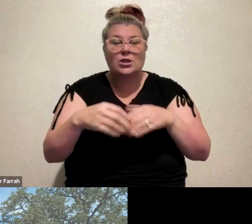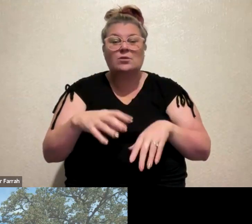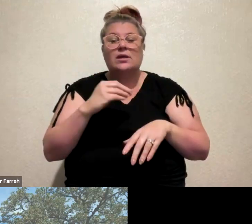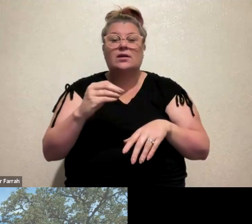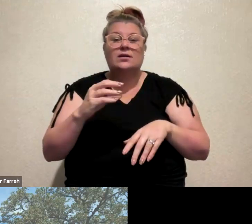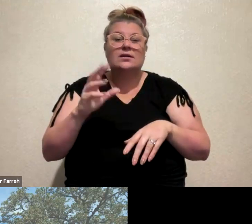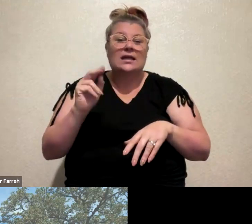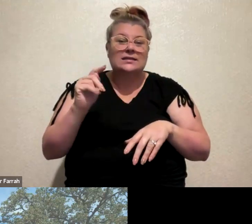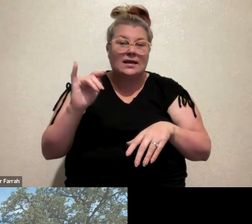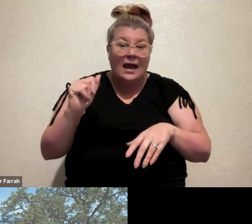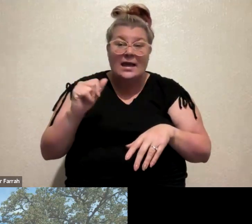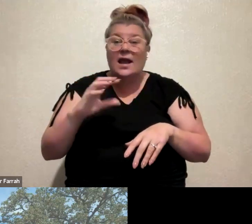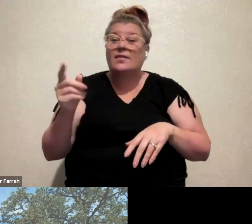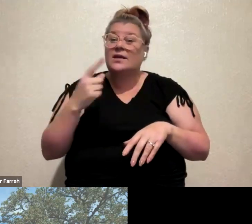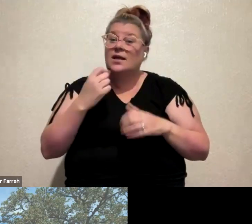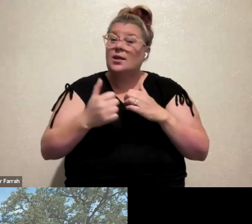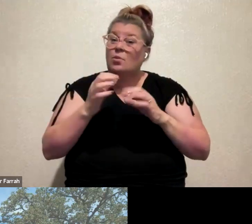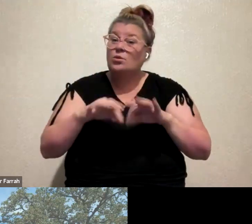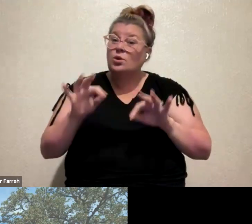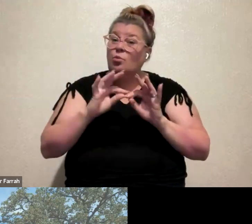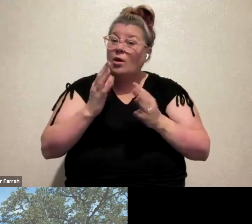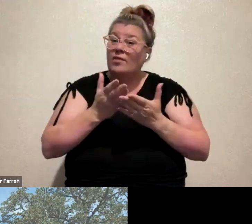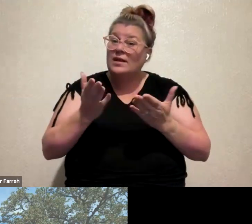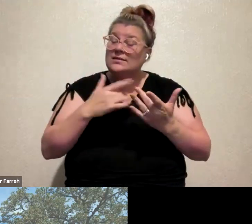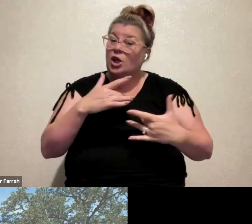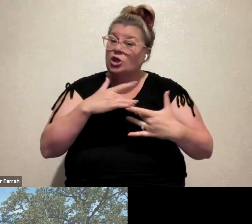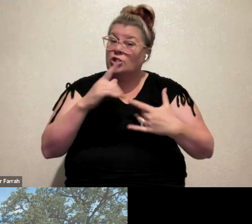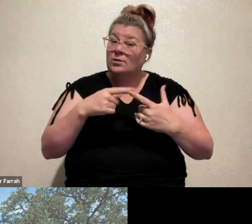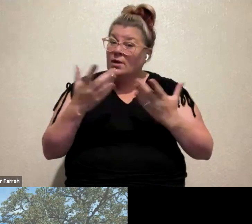the most one of the most important pieces and I'm most concerned about is, how will the